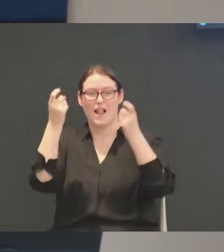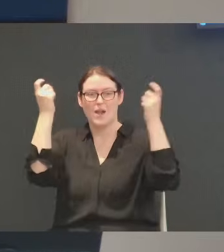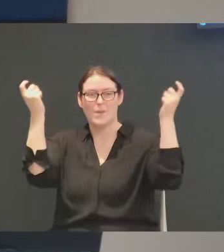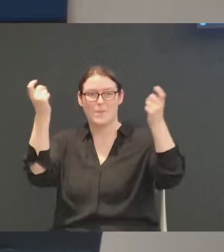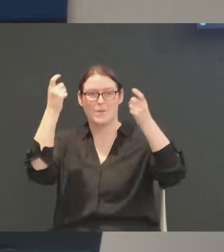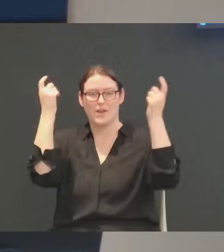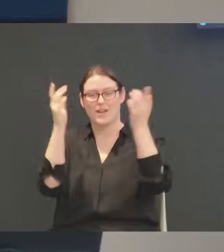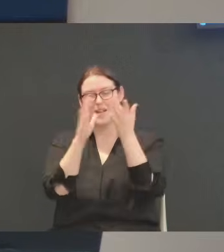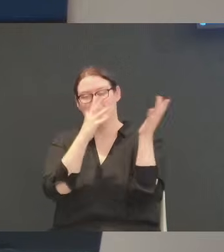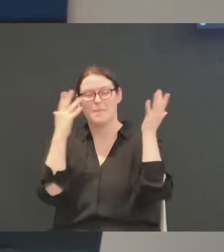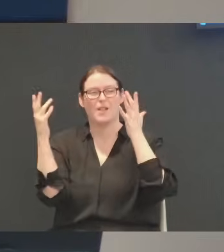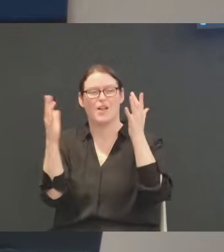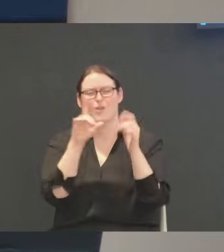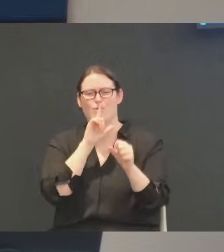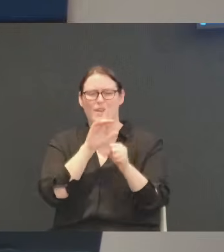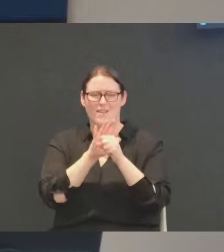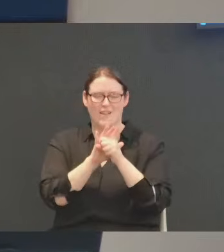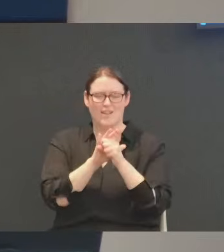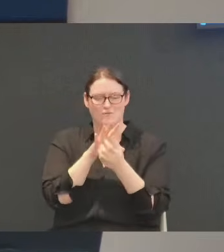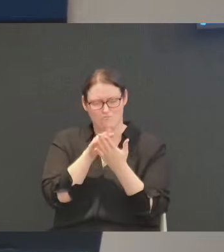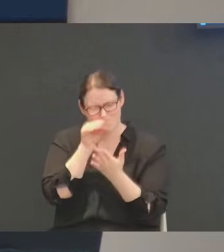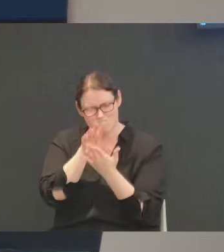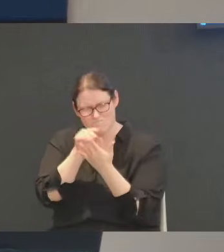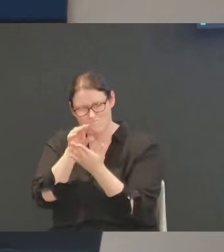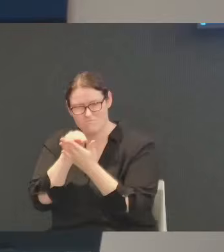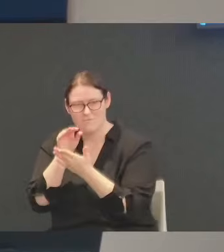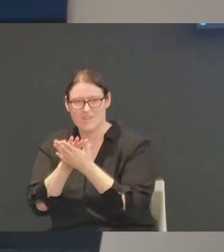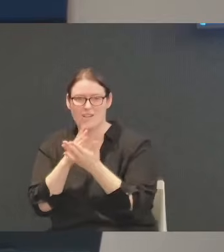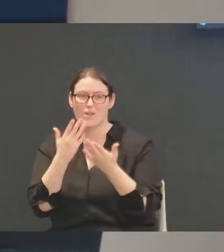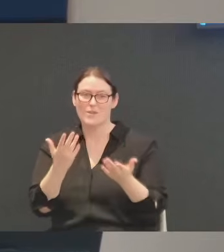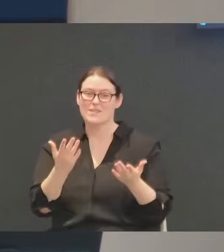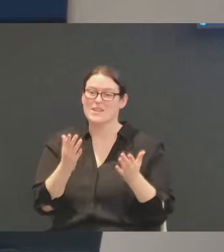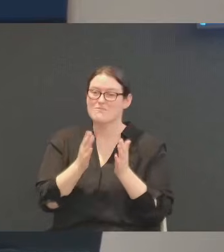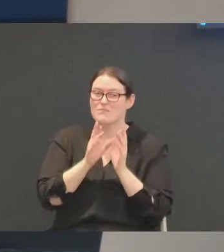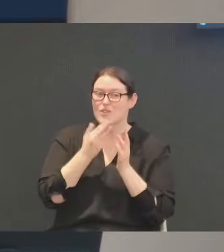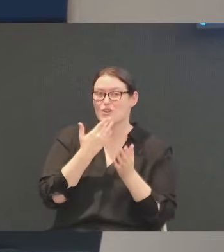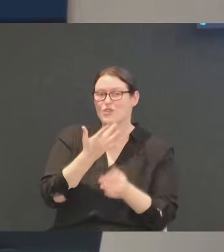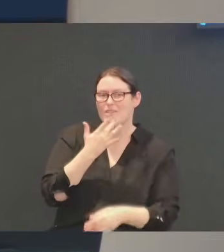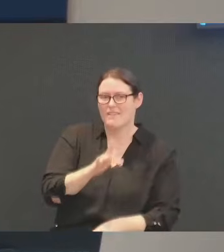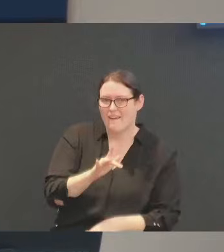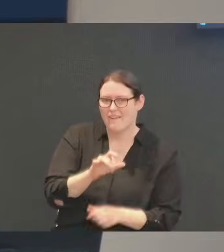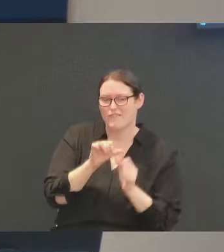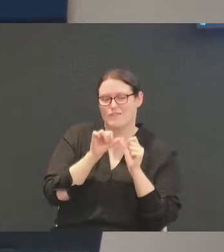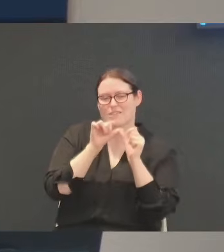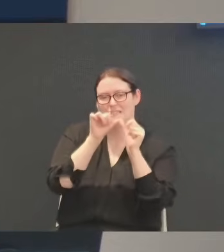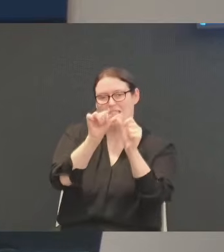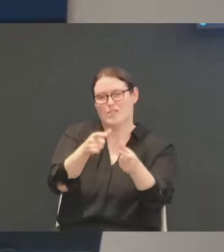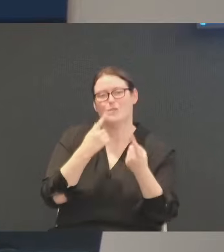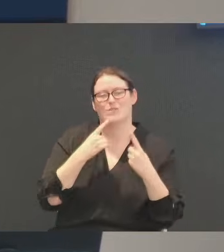applaud her dedication to learning, and extend our best wishes for continued success as she